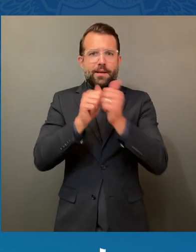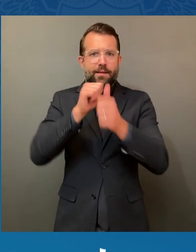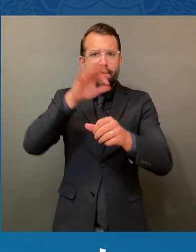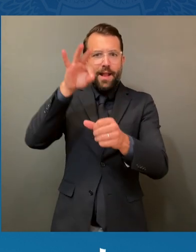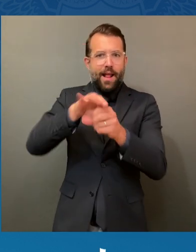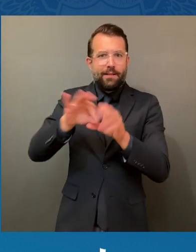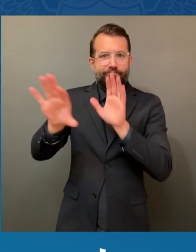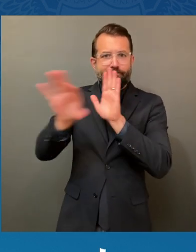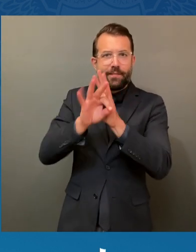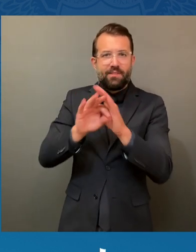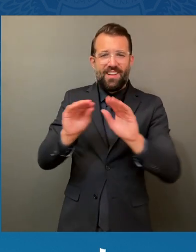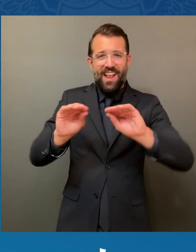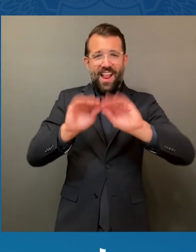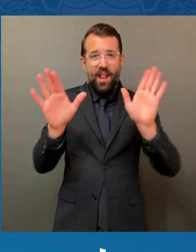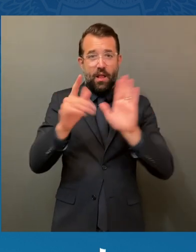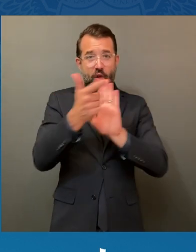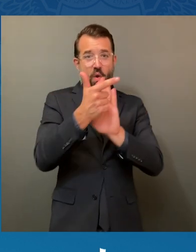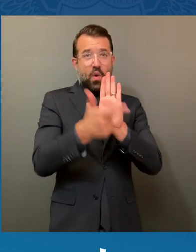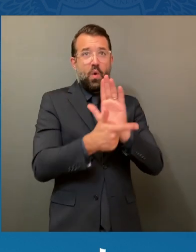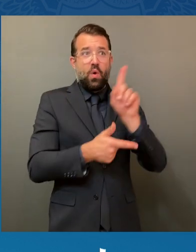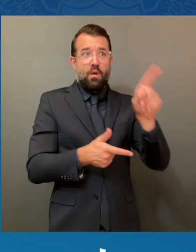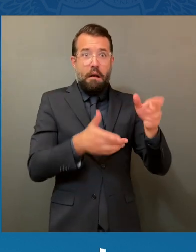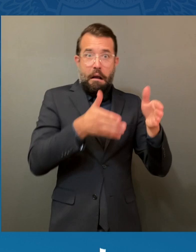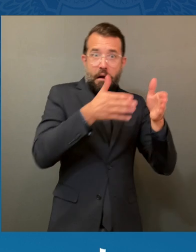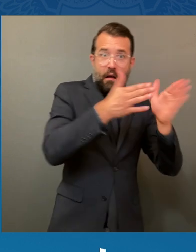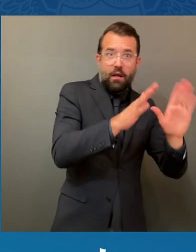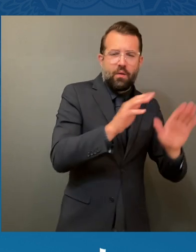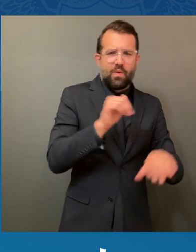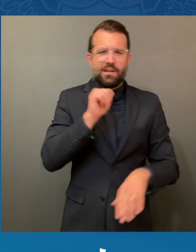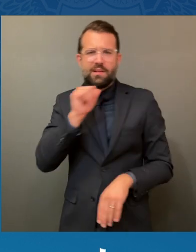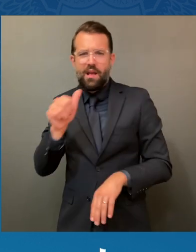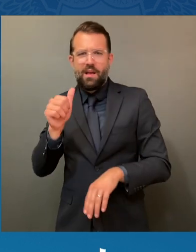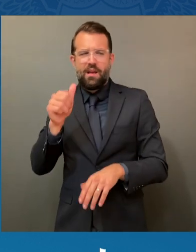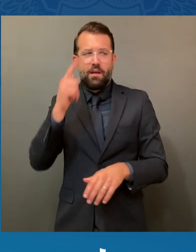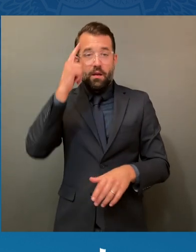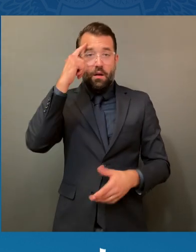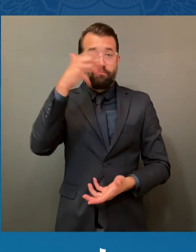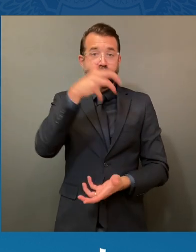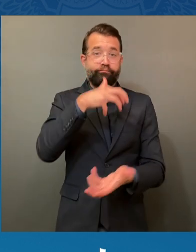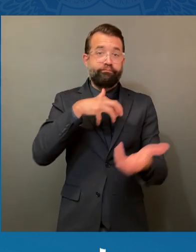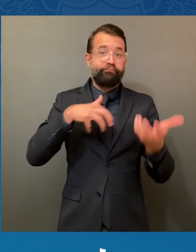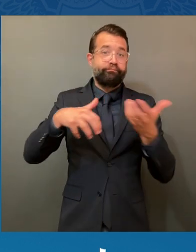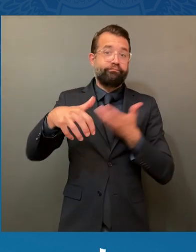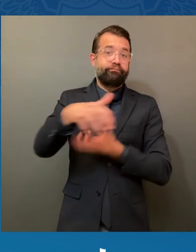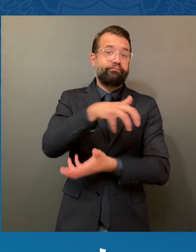and, in the midst of the vast amount of confusion, the need of you as the truthtellers